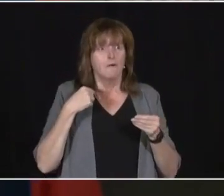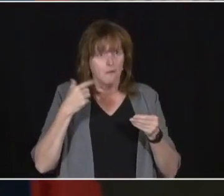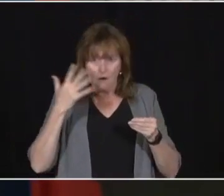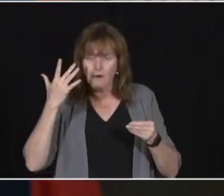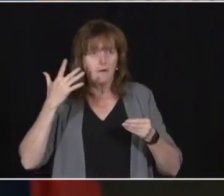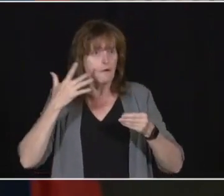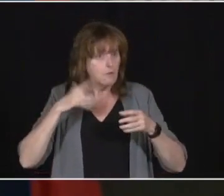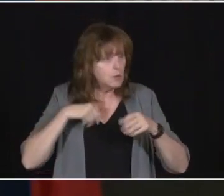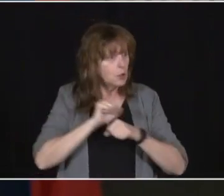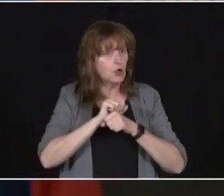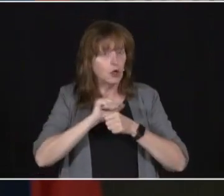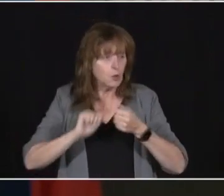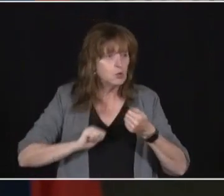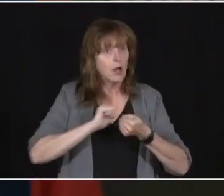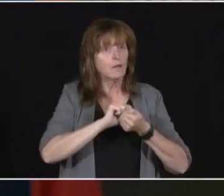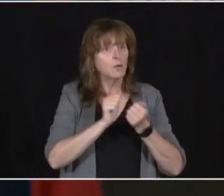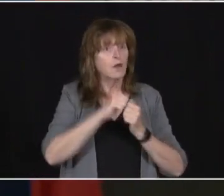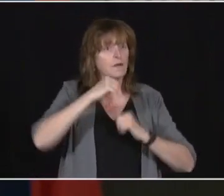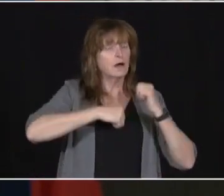that is something worth celebrating.